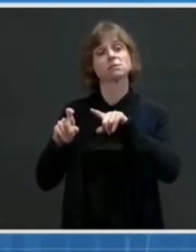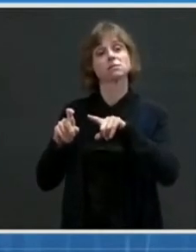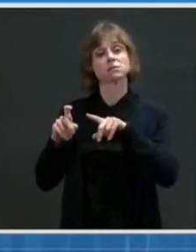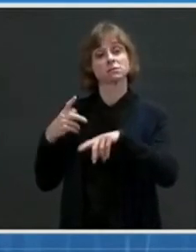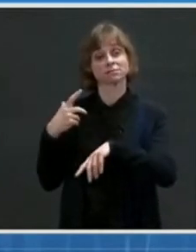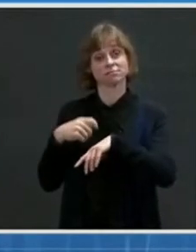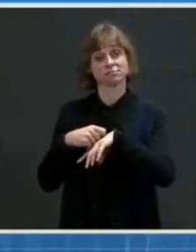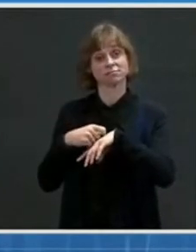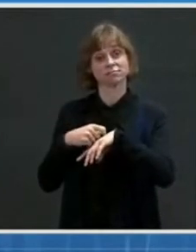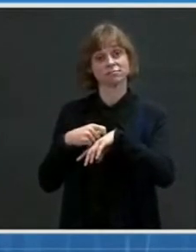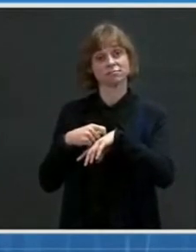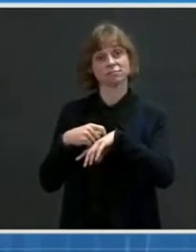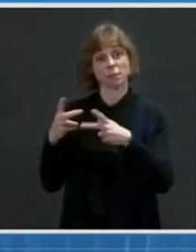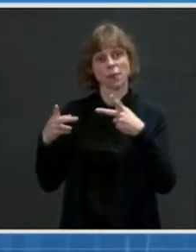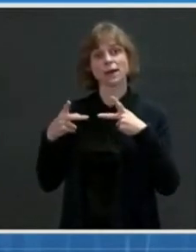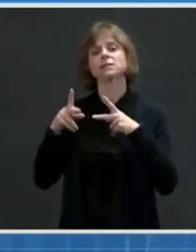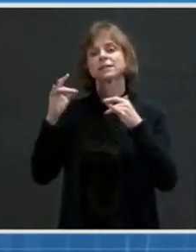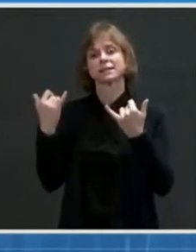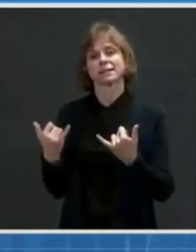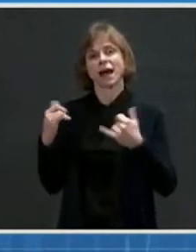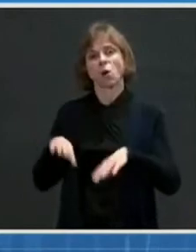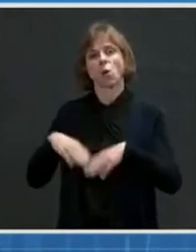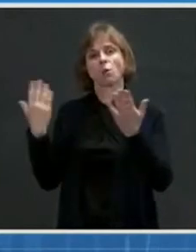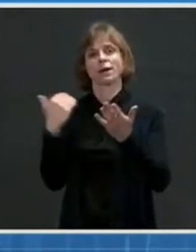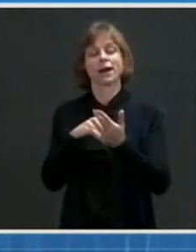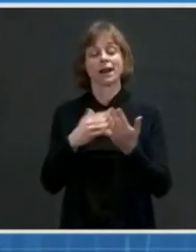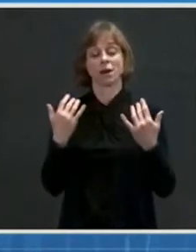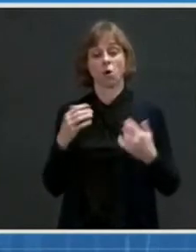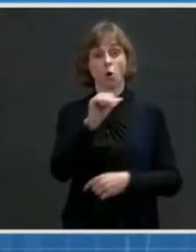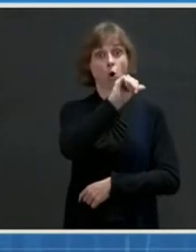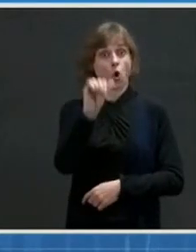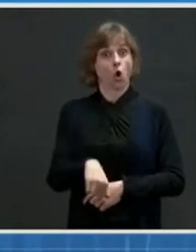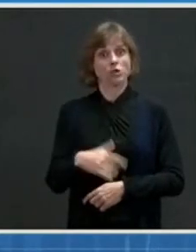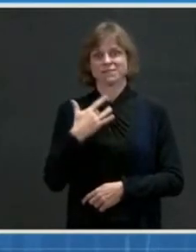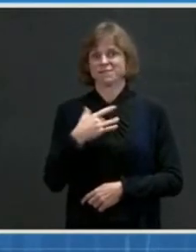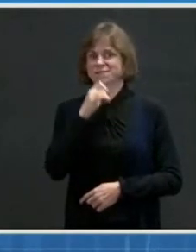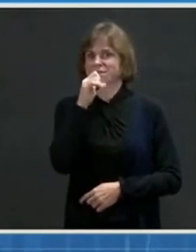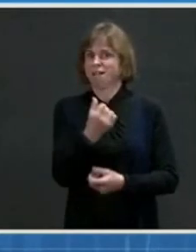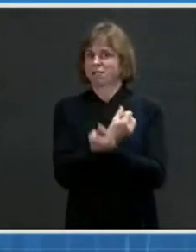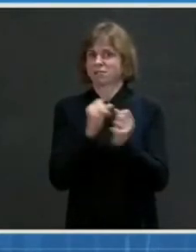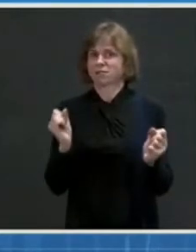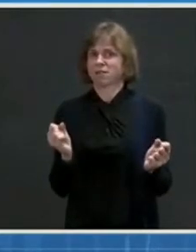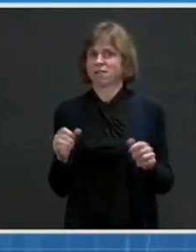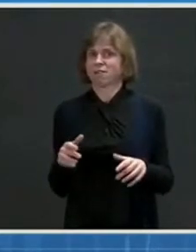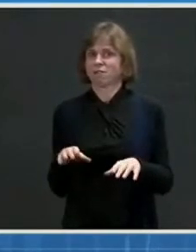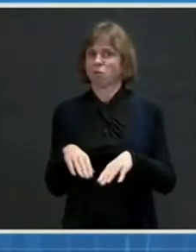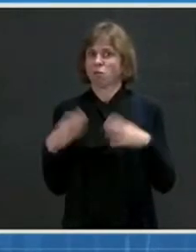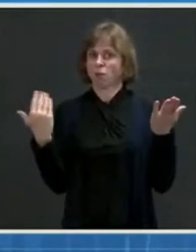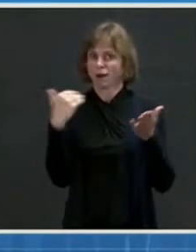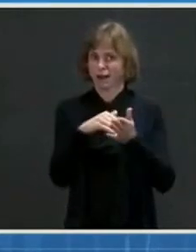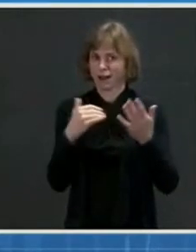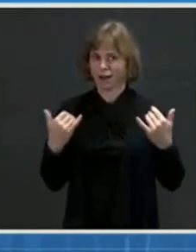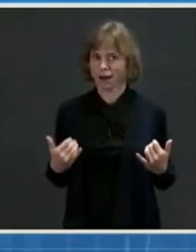HOUSTON AREA VACCINATION CLINICS AND TESTING SITES HAVE